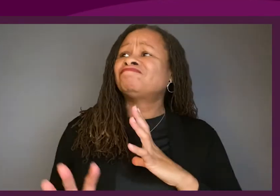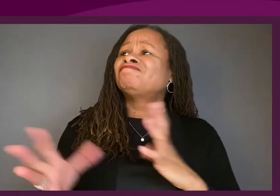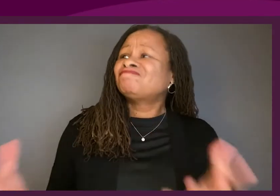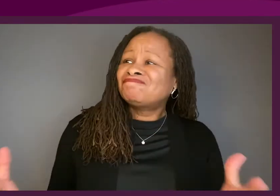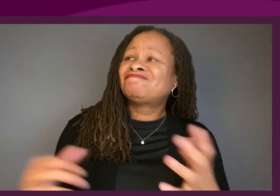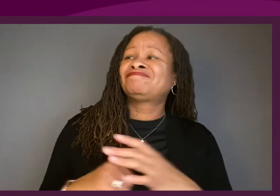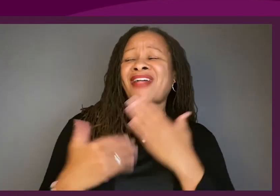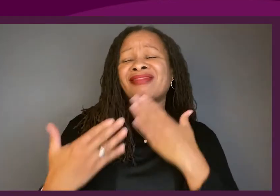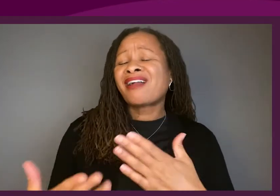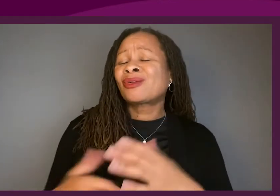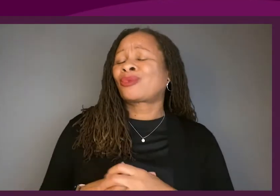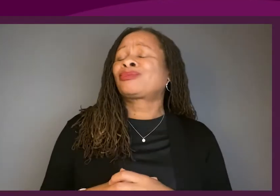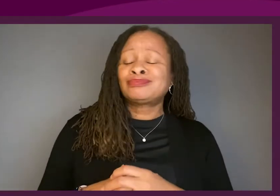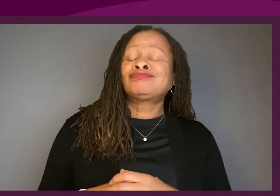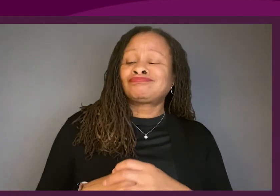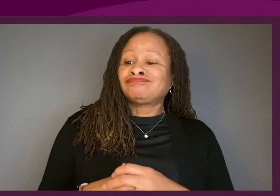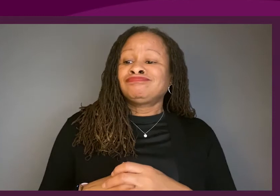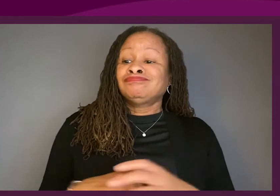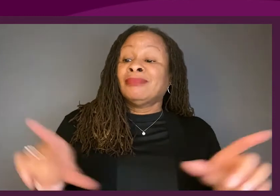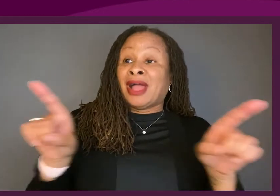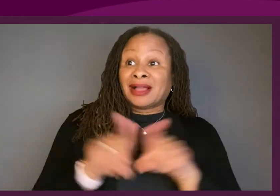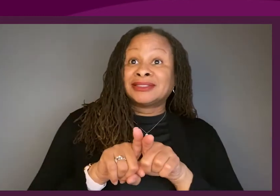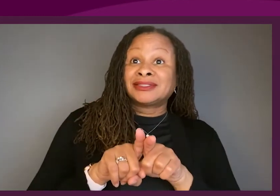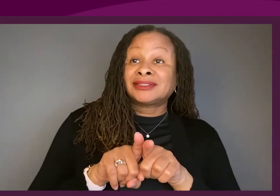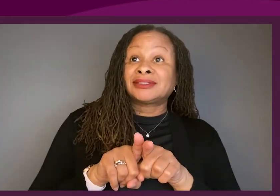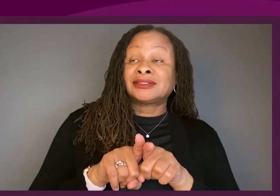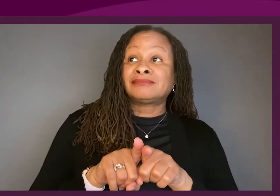I'm doing just fine. Thank you very much.